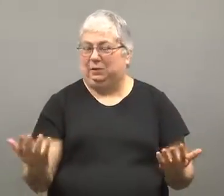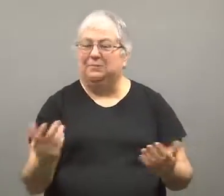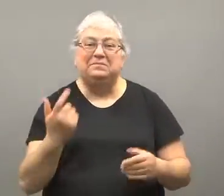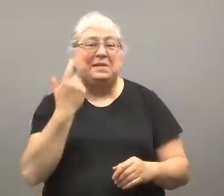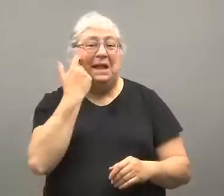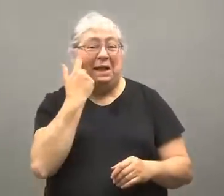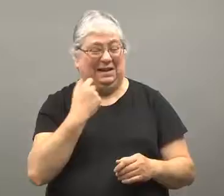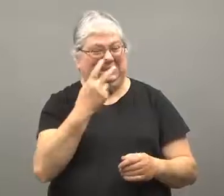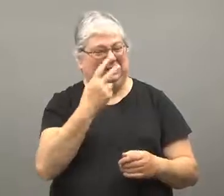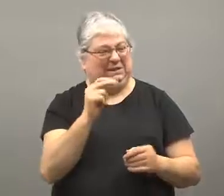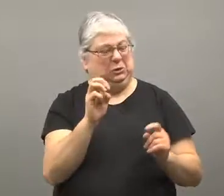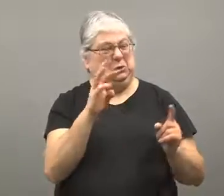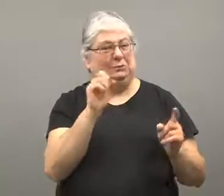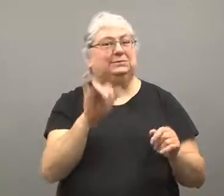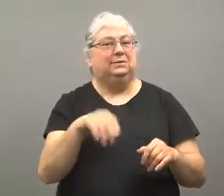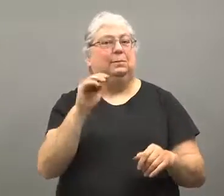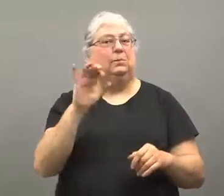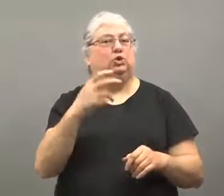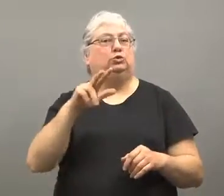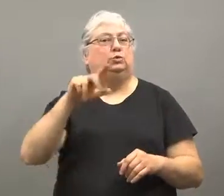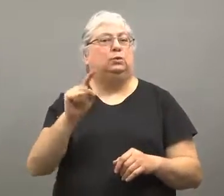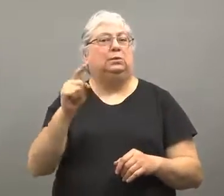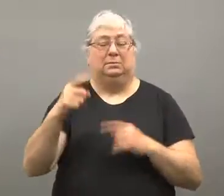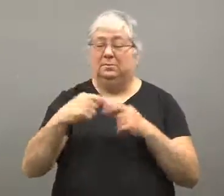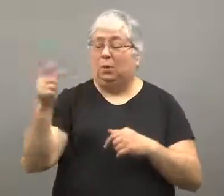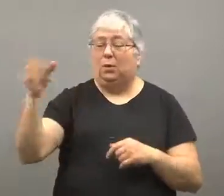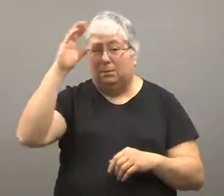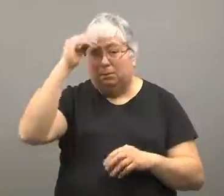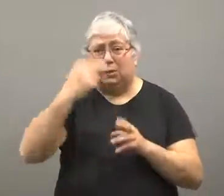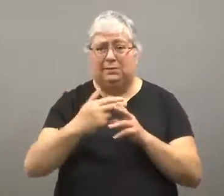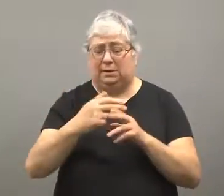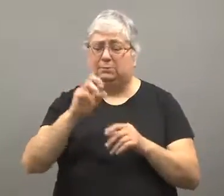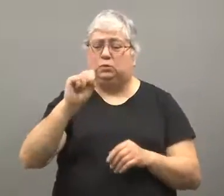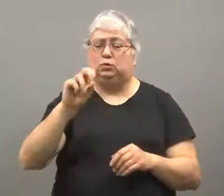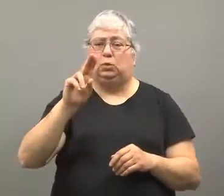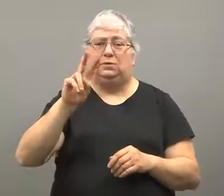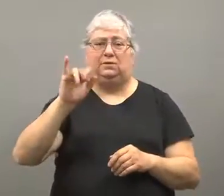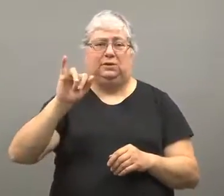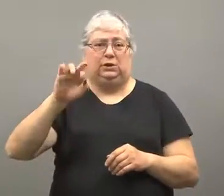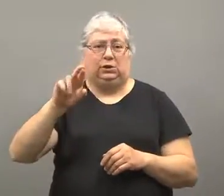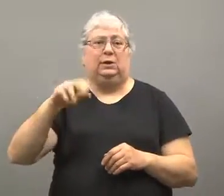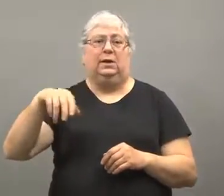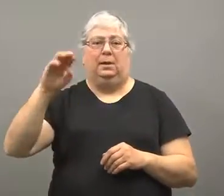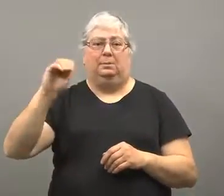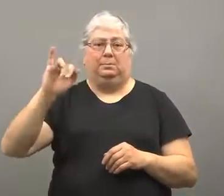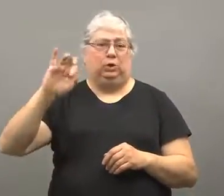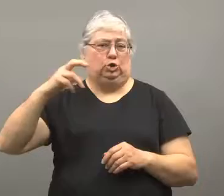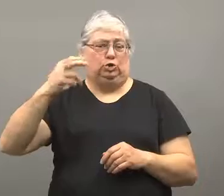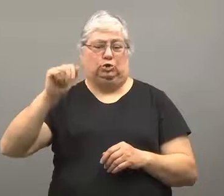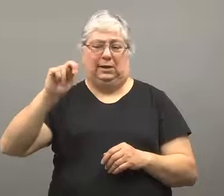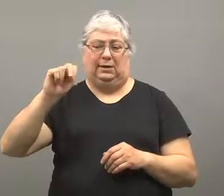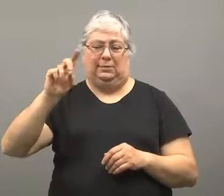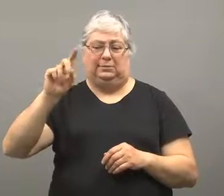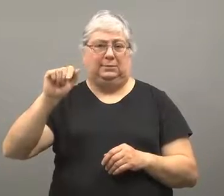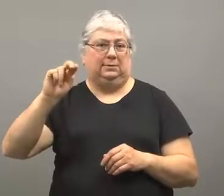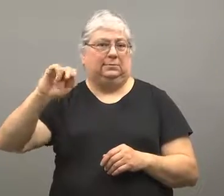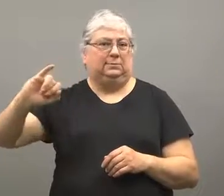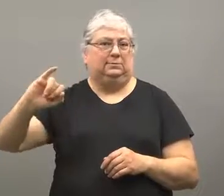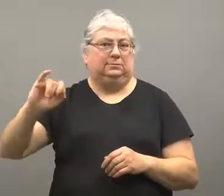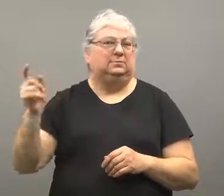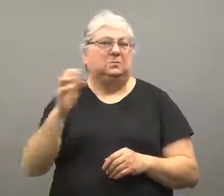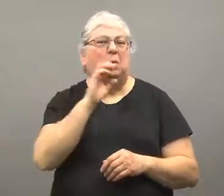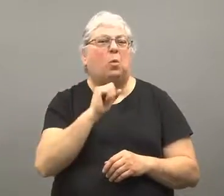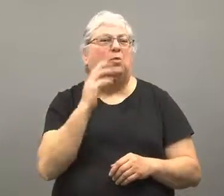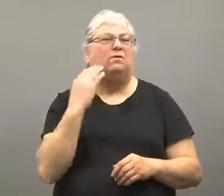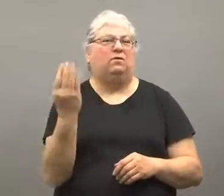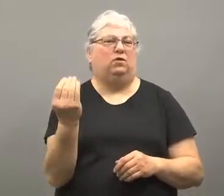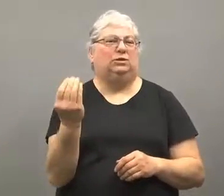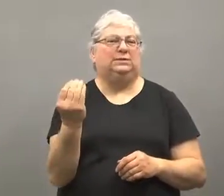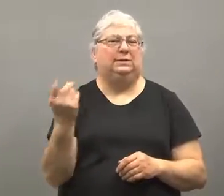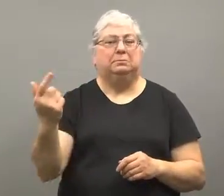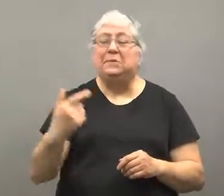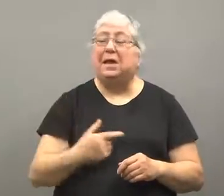I saw this in the news on March 31.